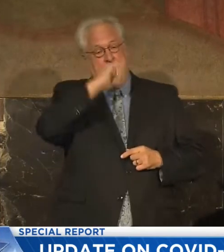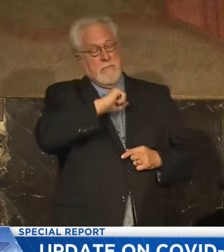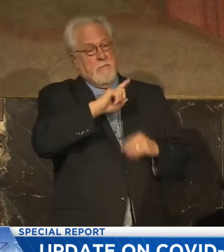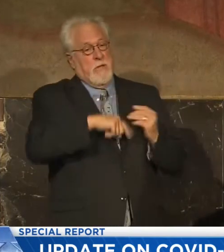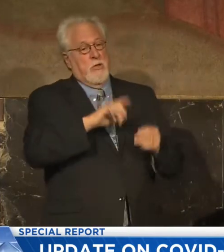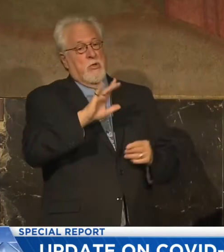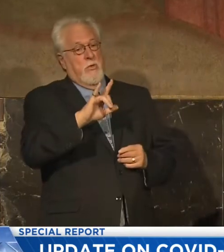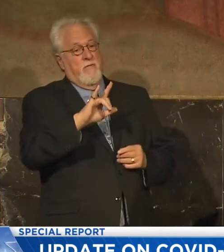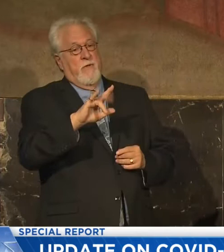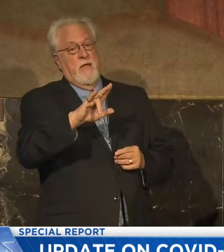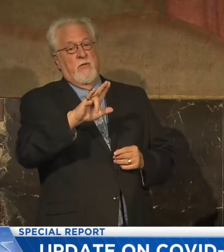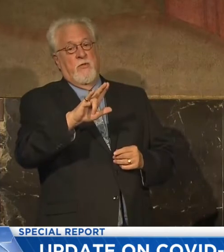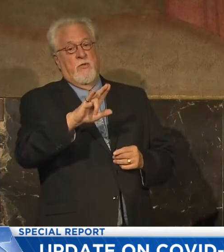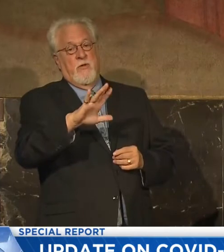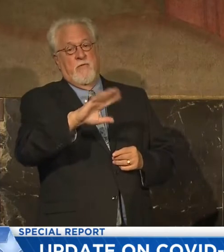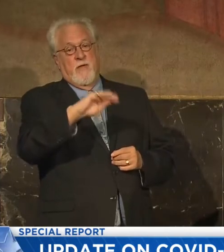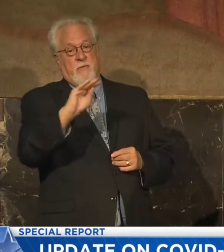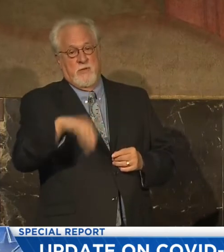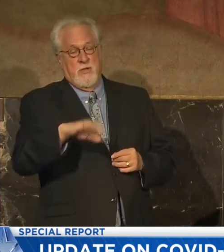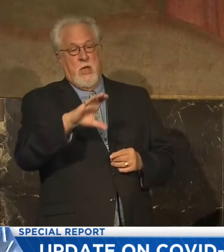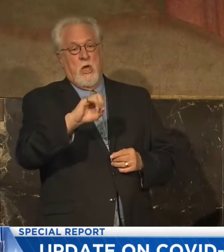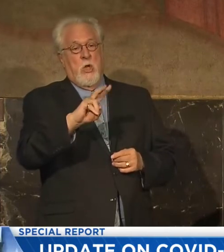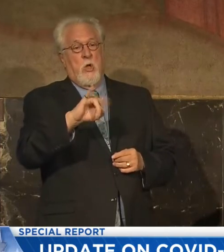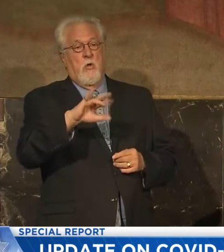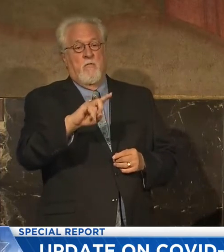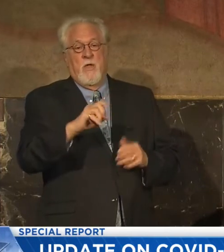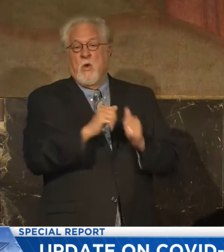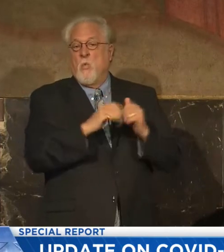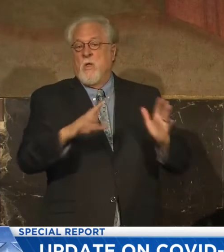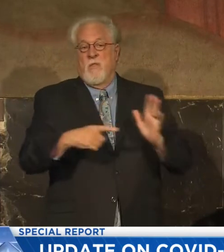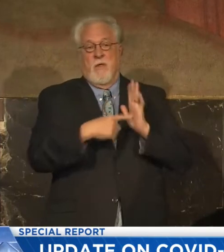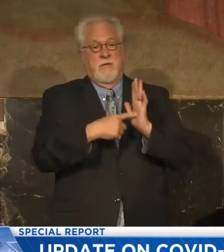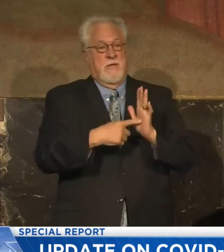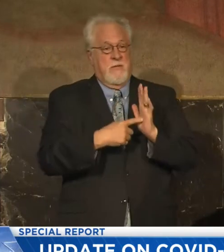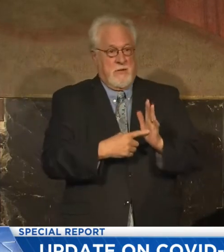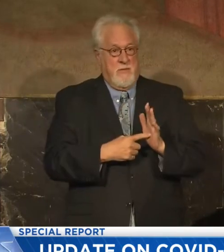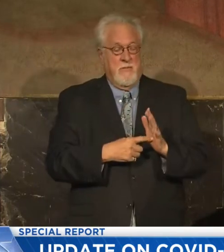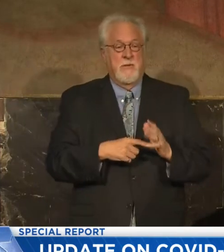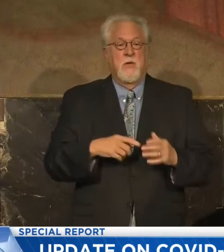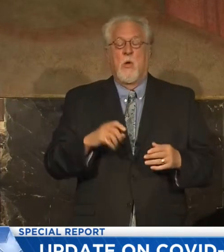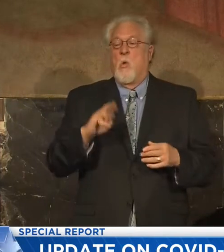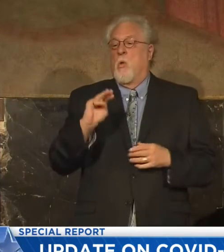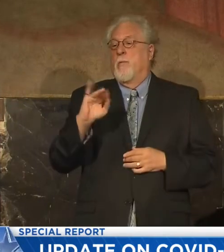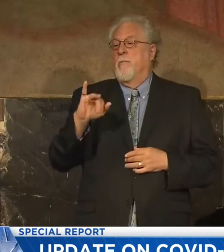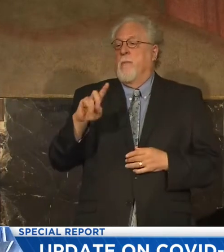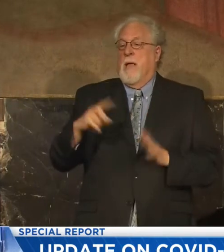CASES. WE DON'T KNOW THAT PRECISE NUMBER, BUT THE CDC ESTIMATES